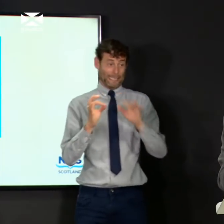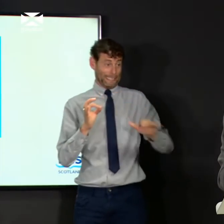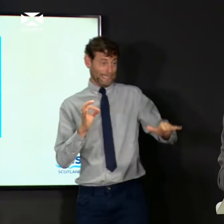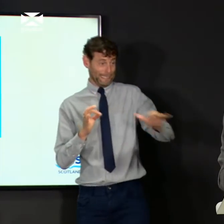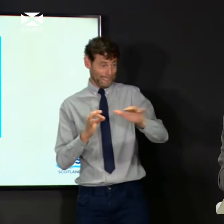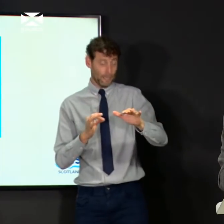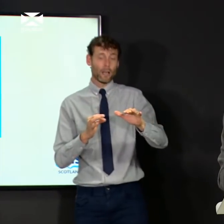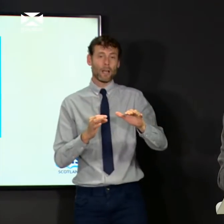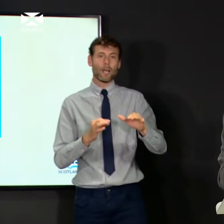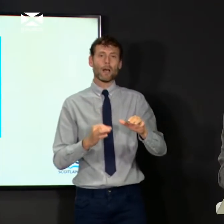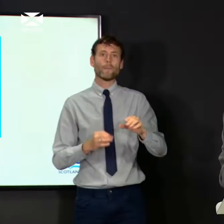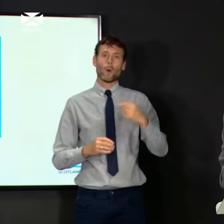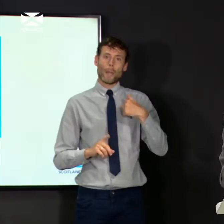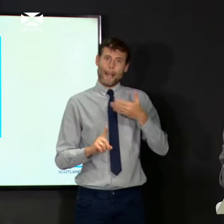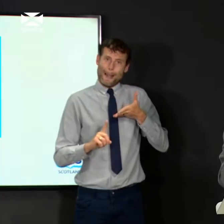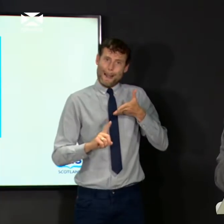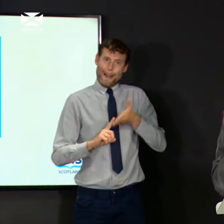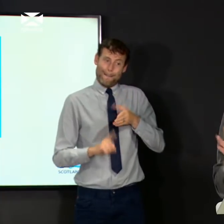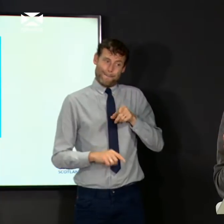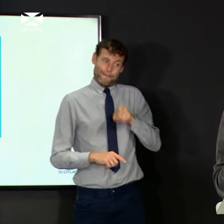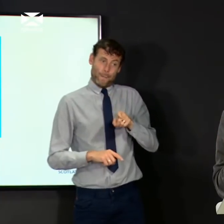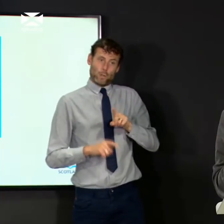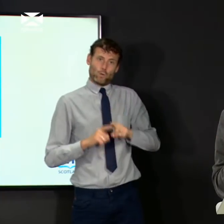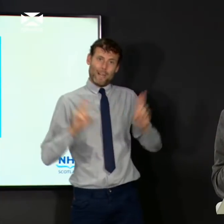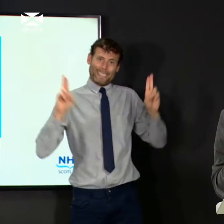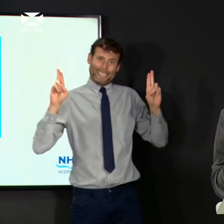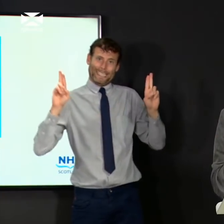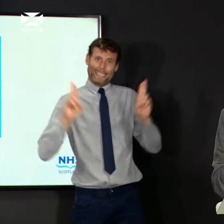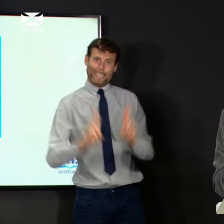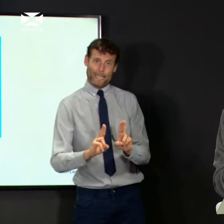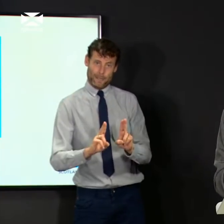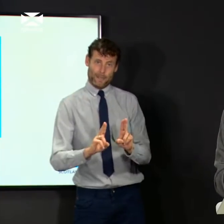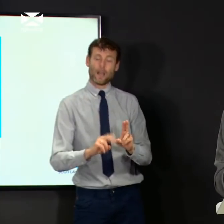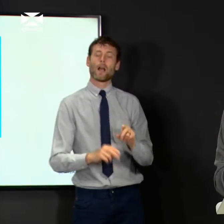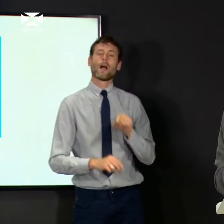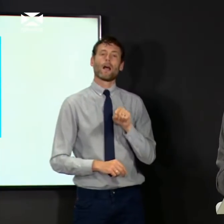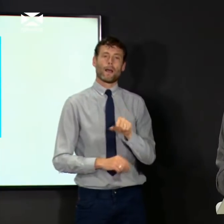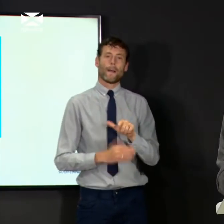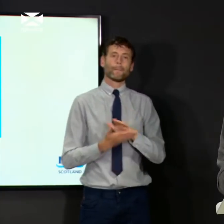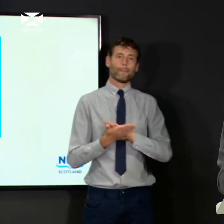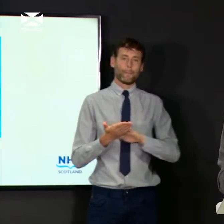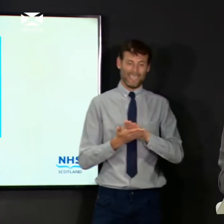possibly get to reduce the risk to our overall population, that would be effective elimination